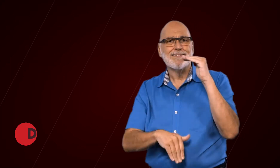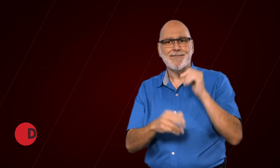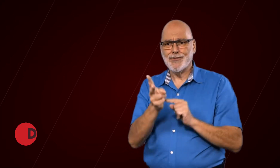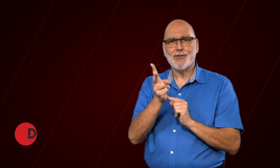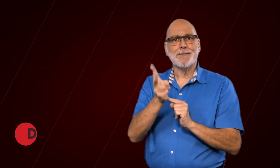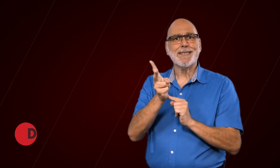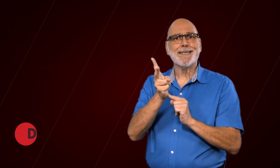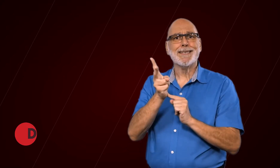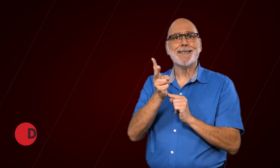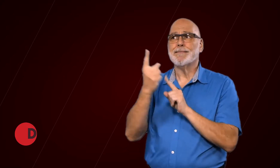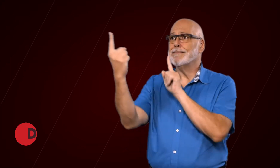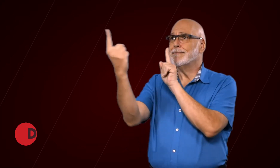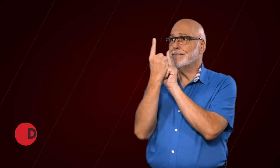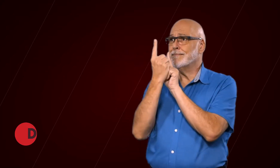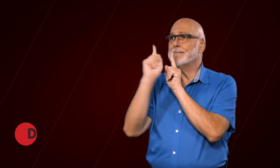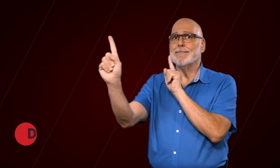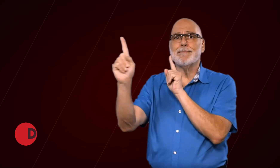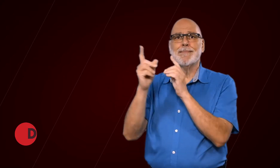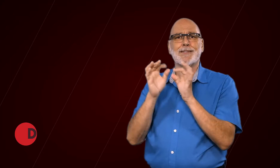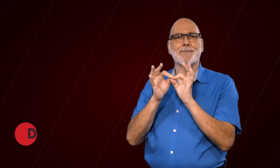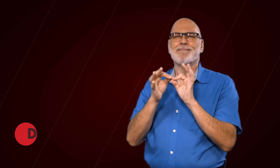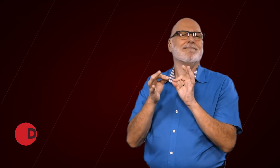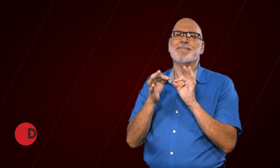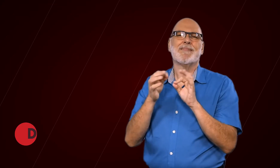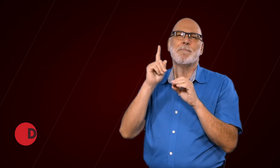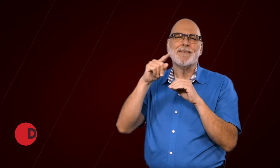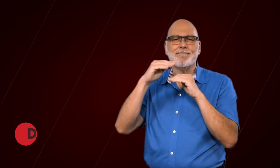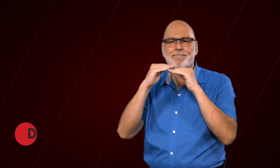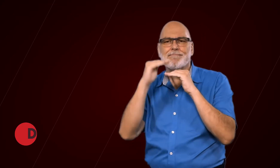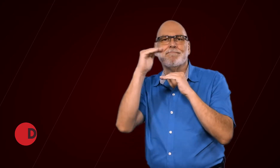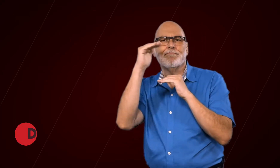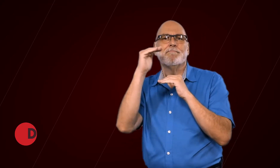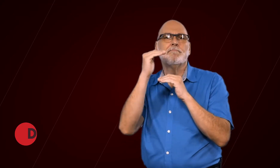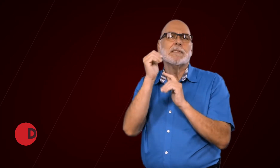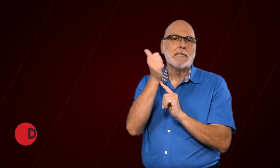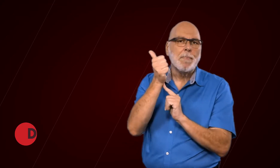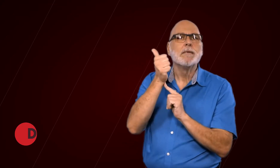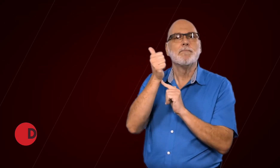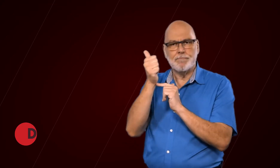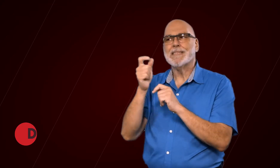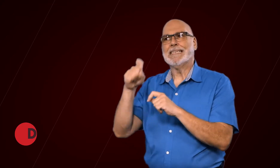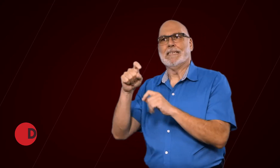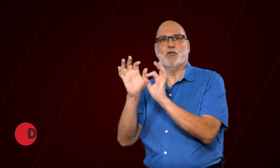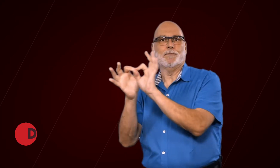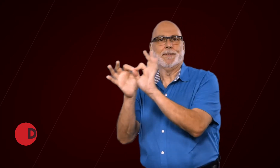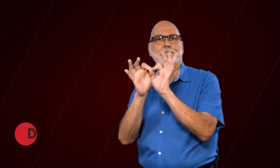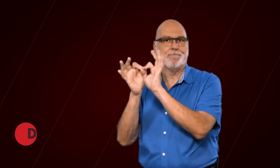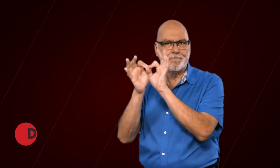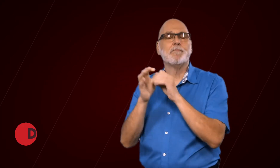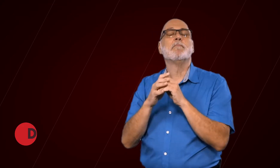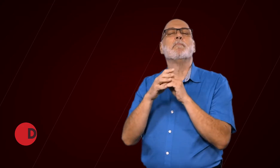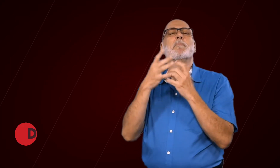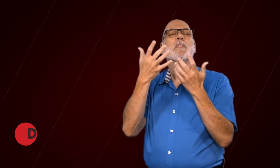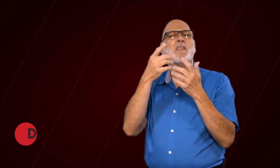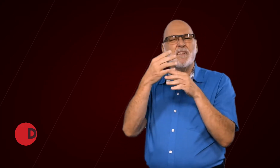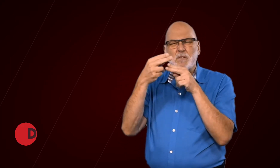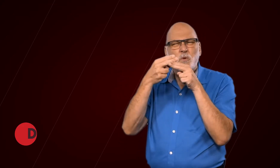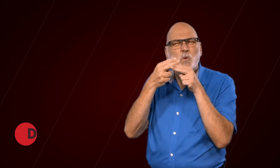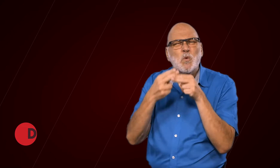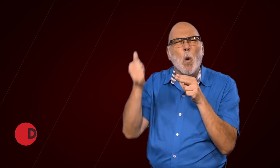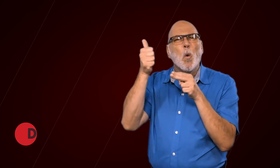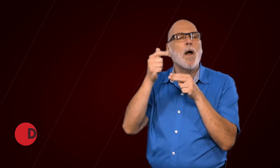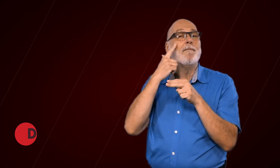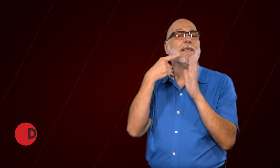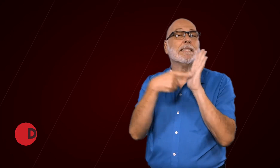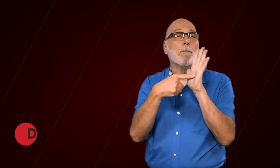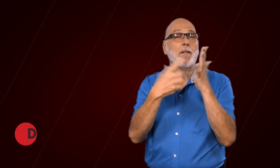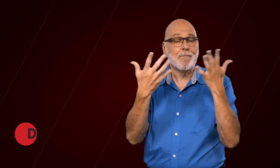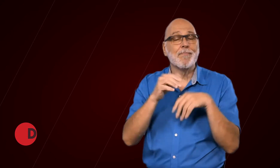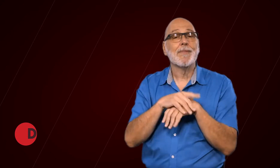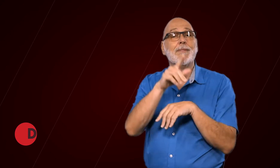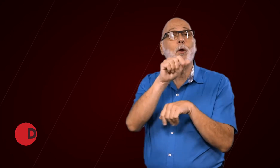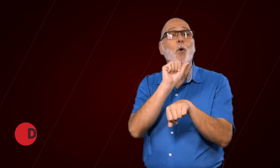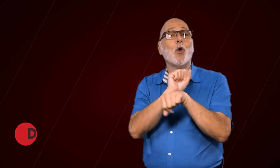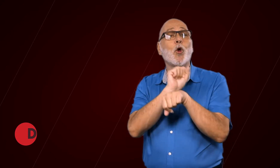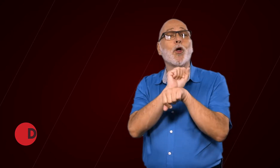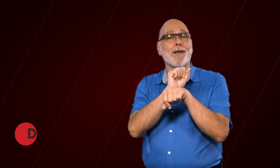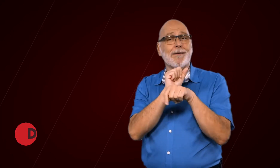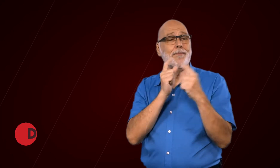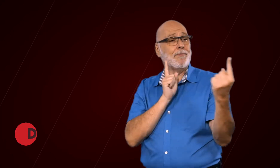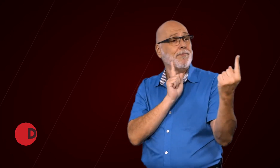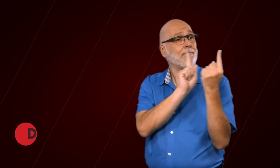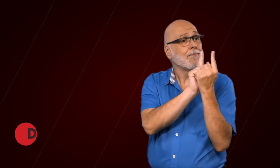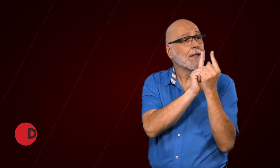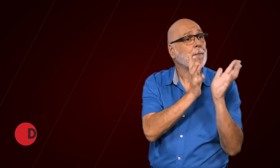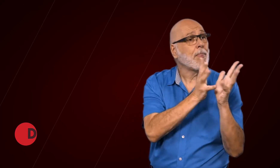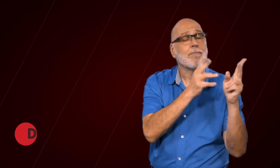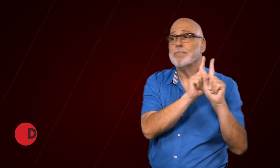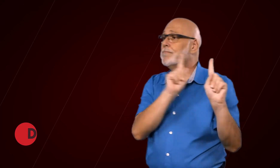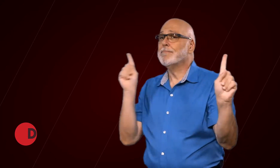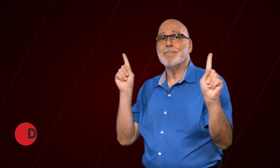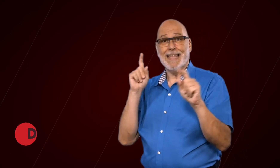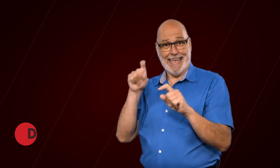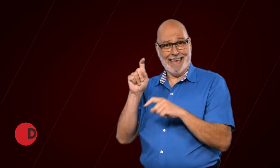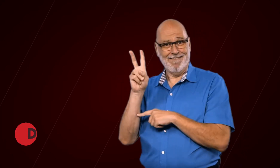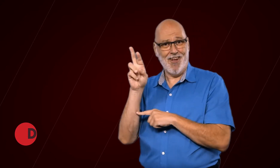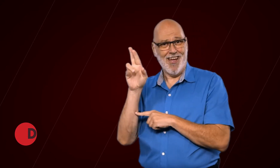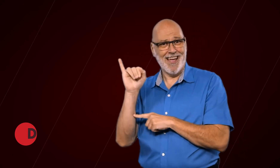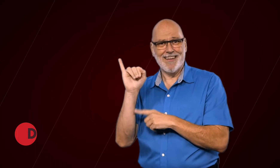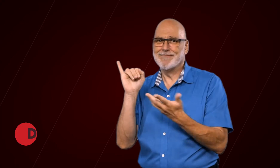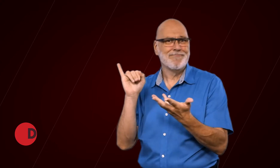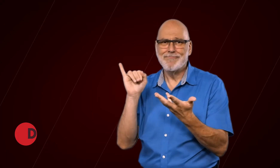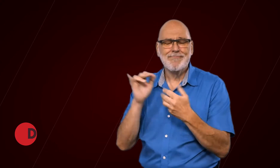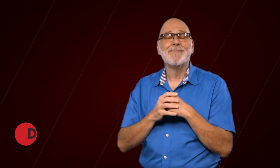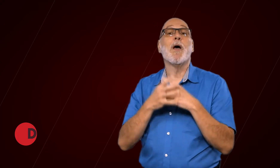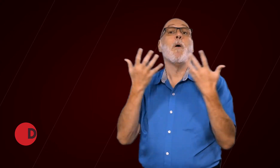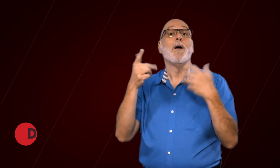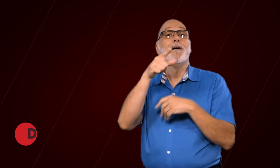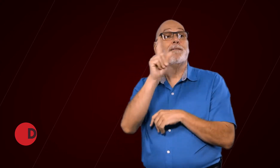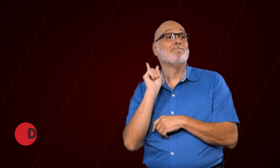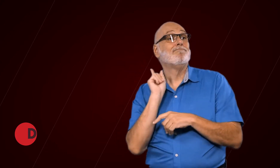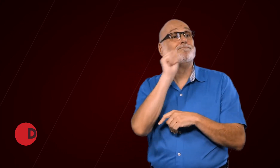especially for things like regular 10 minute meetings at work, picking up